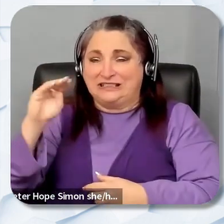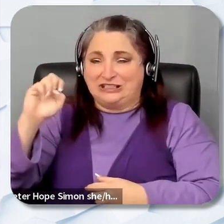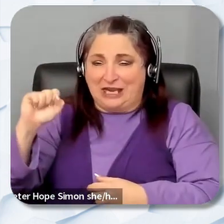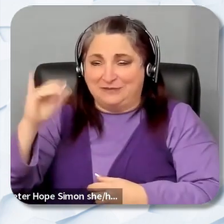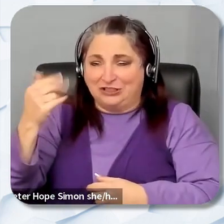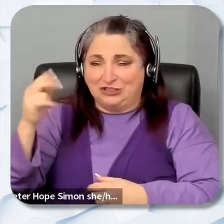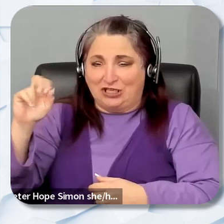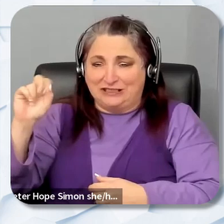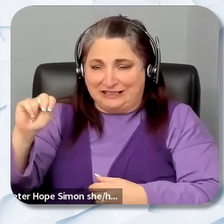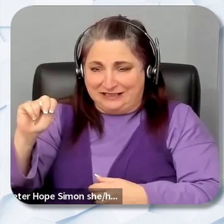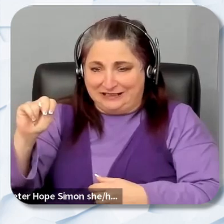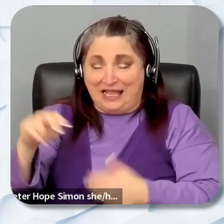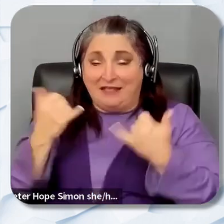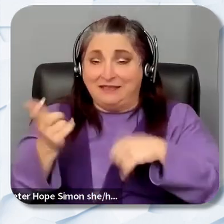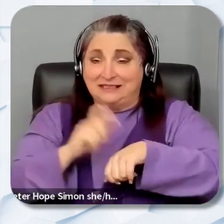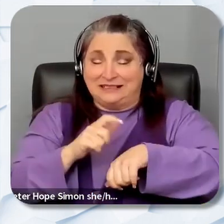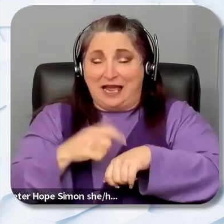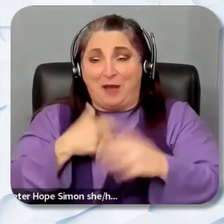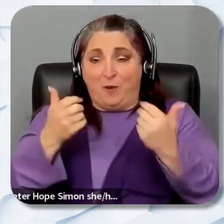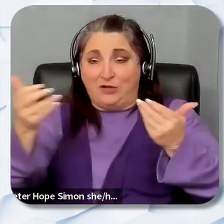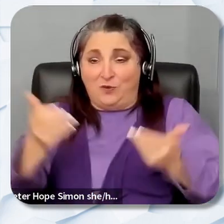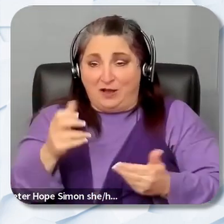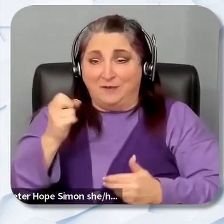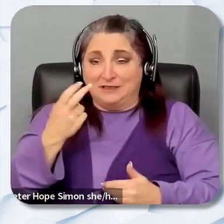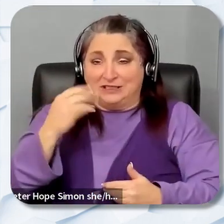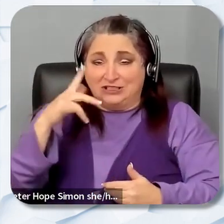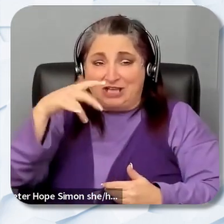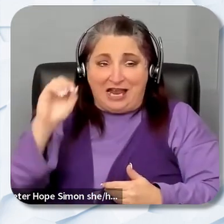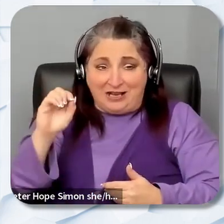Johnson. At this time, I'd like to welcome Shiyloh Duncan-Becceril out to present the